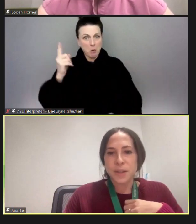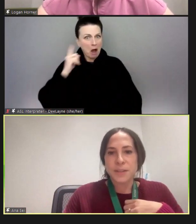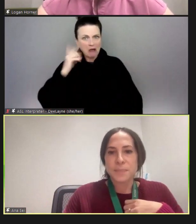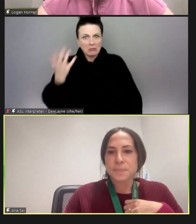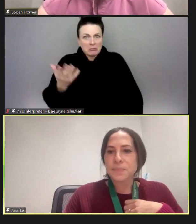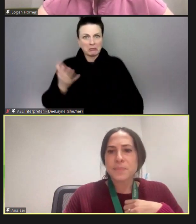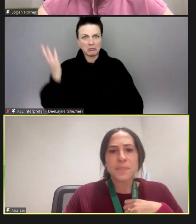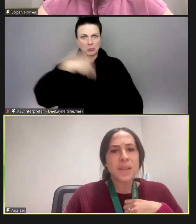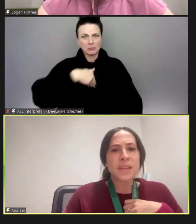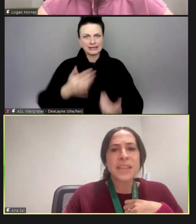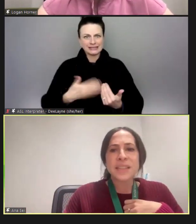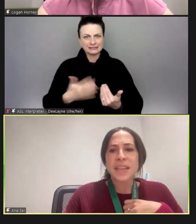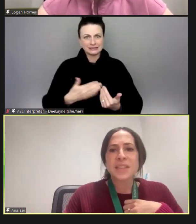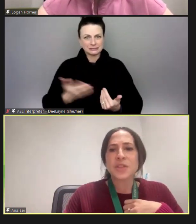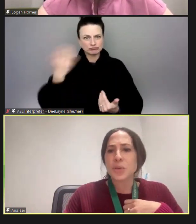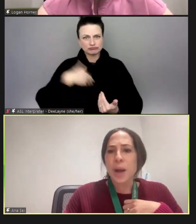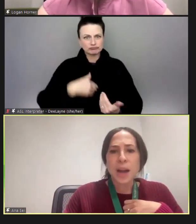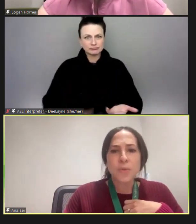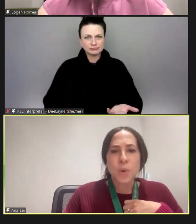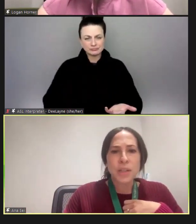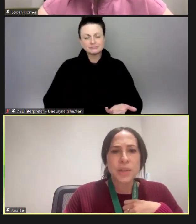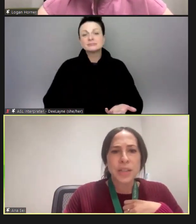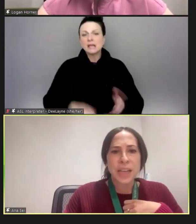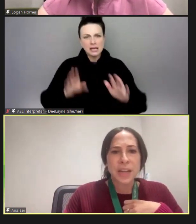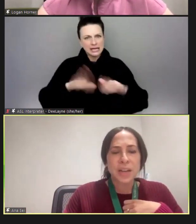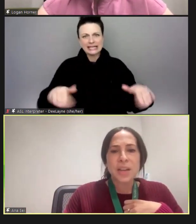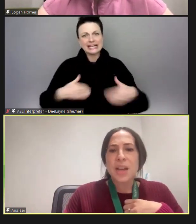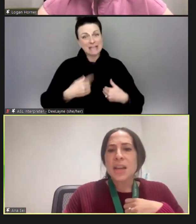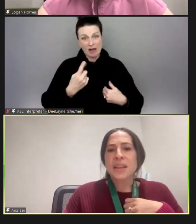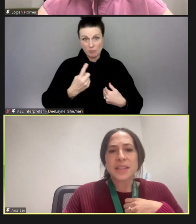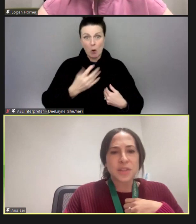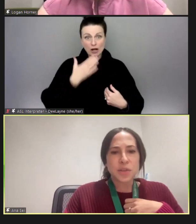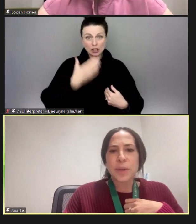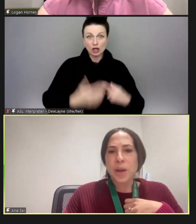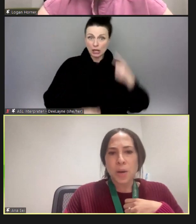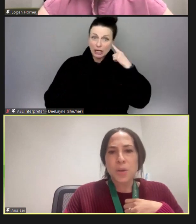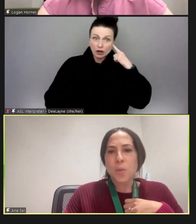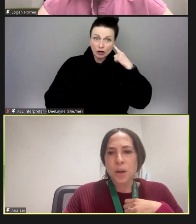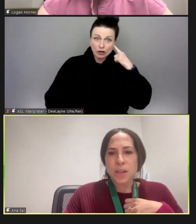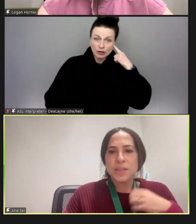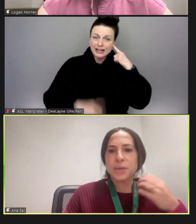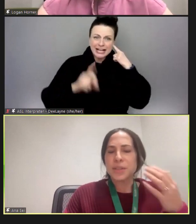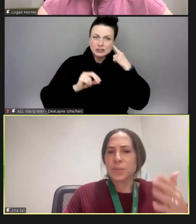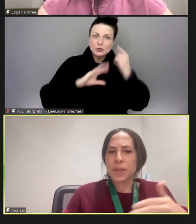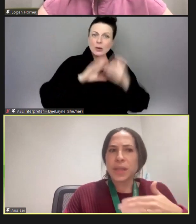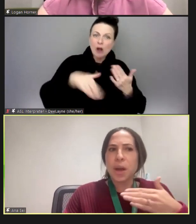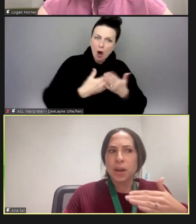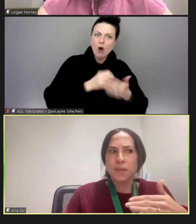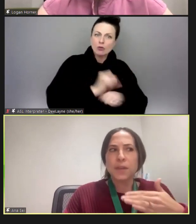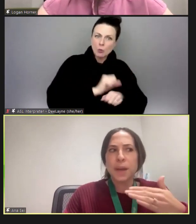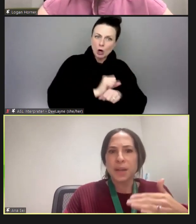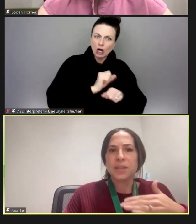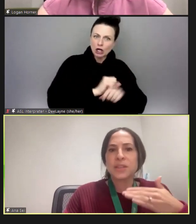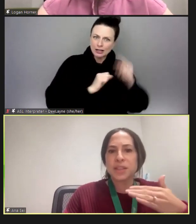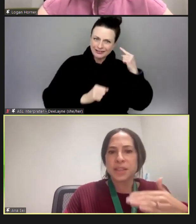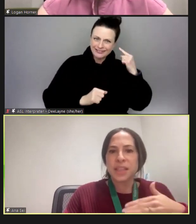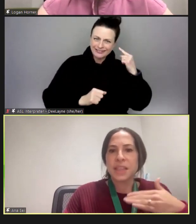difference these kids do have one good ear that's doing all the work so it's